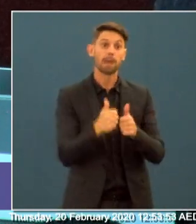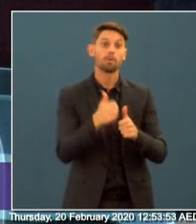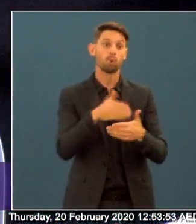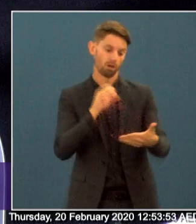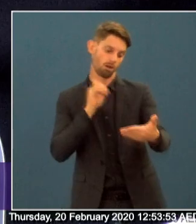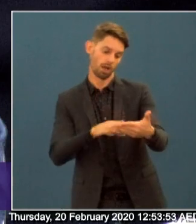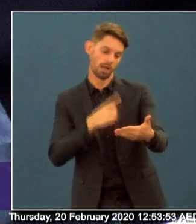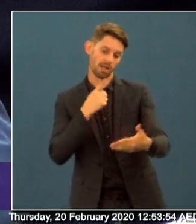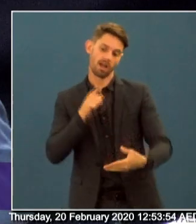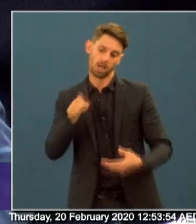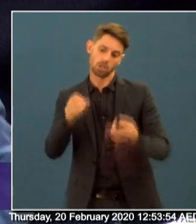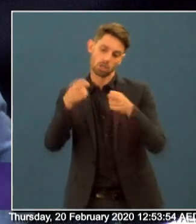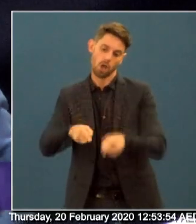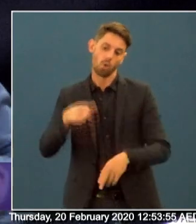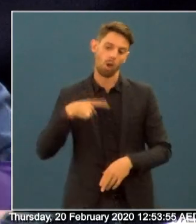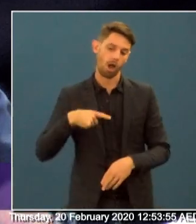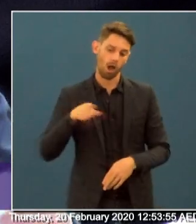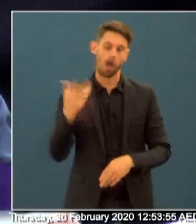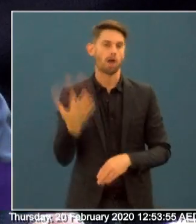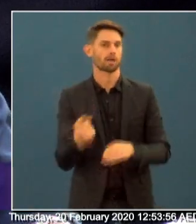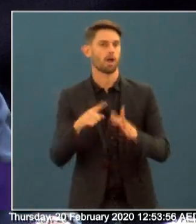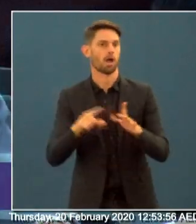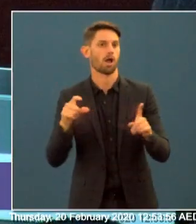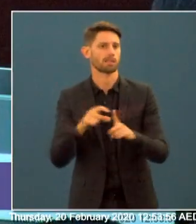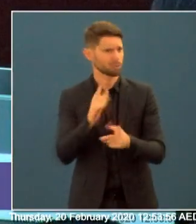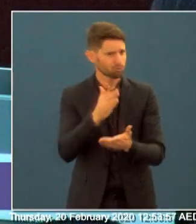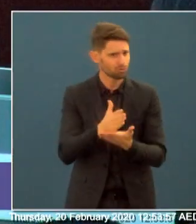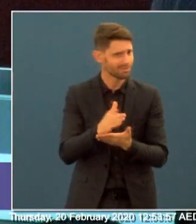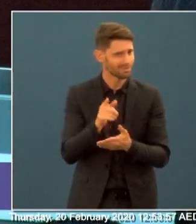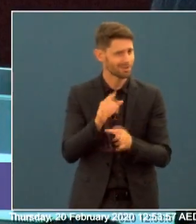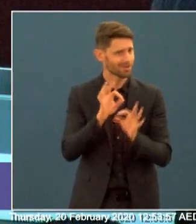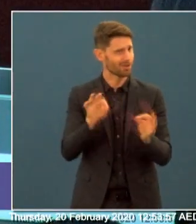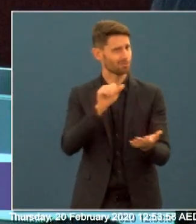because it's suggesting all sorts of things in terms of identifying cause of death.